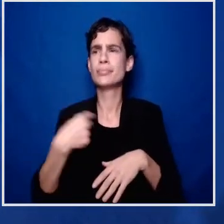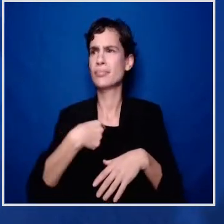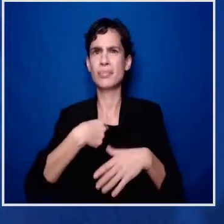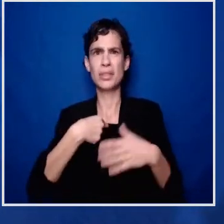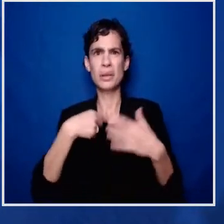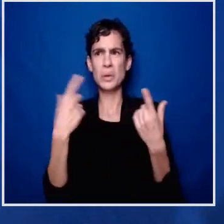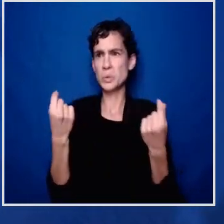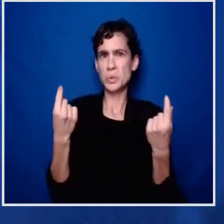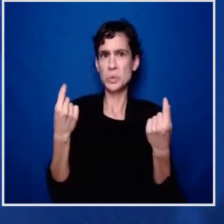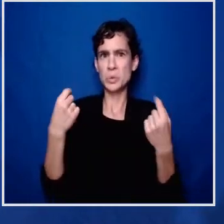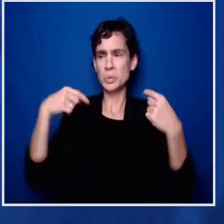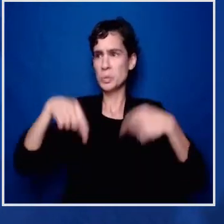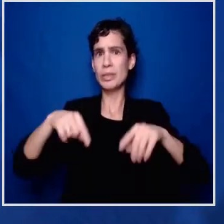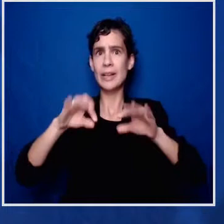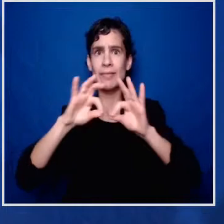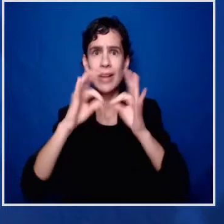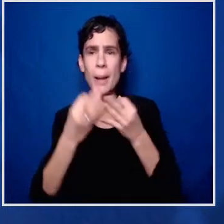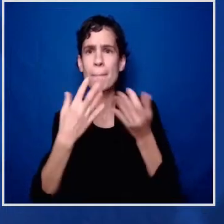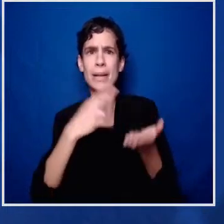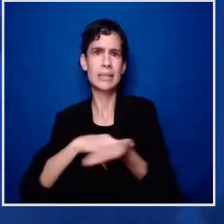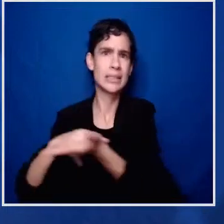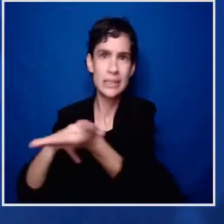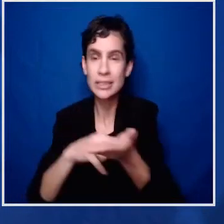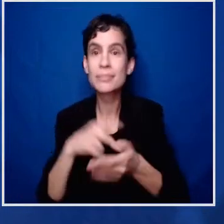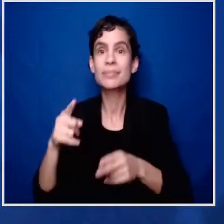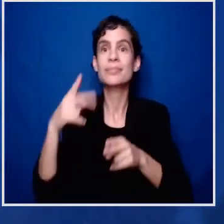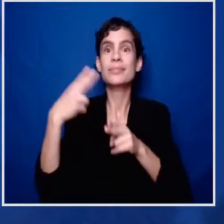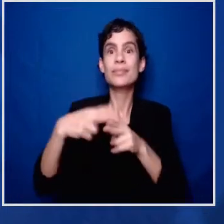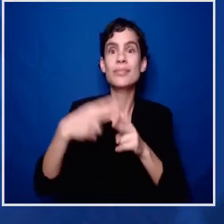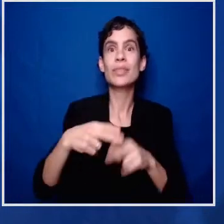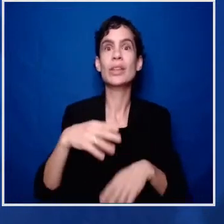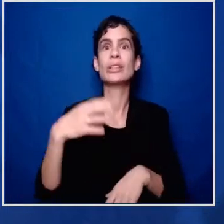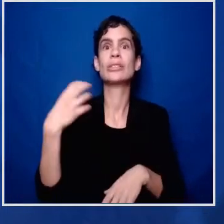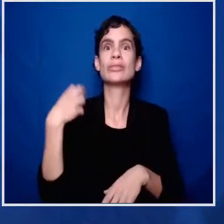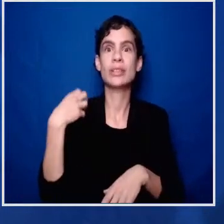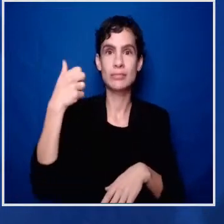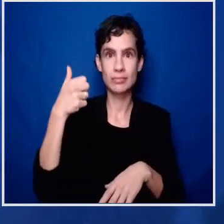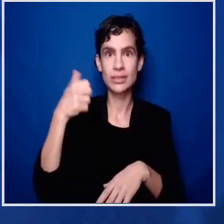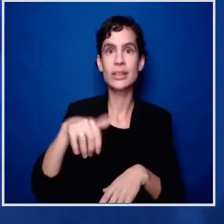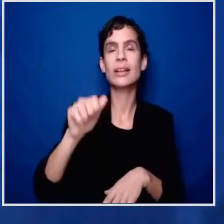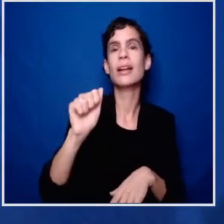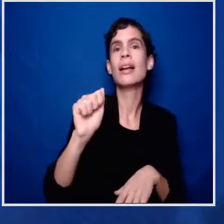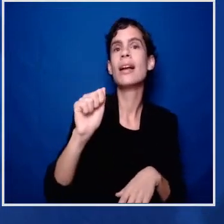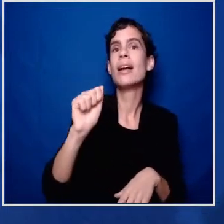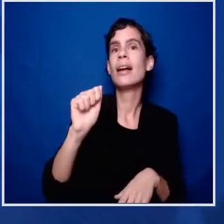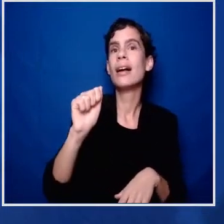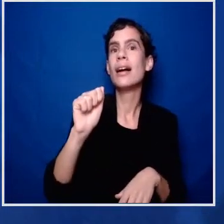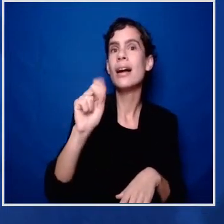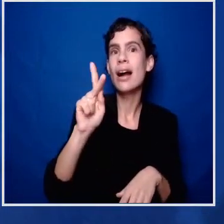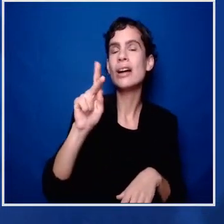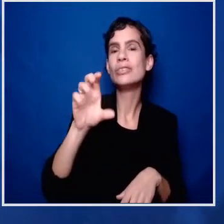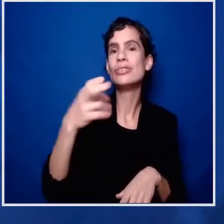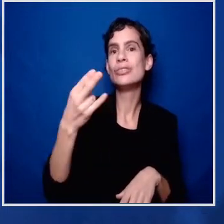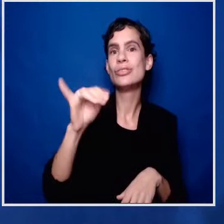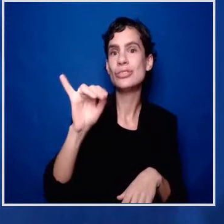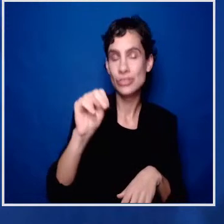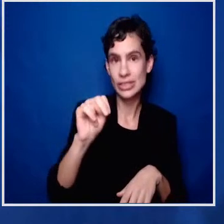EACH DAY WITH HIS FAMILY AND ASKS HOW HE CAN HELP THEM.